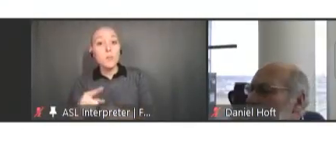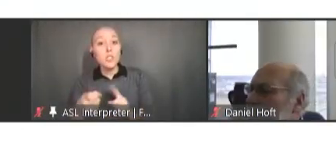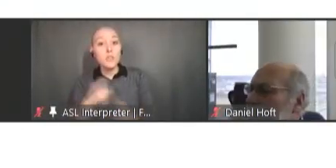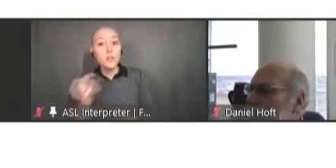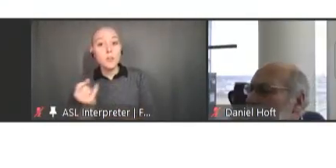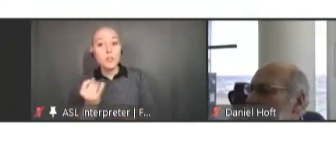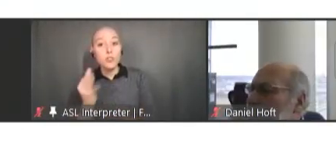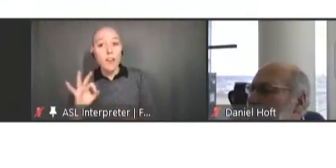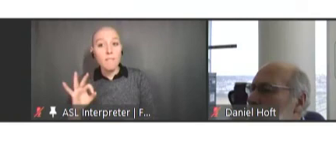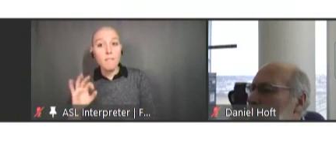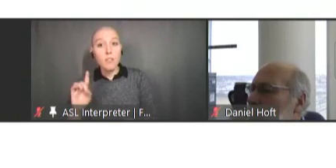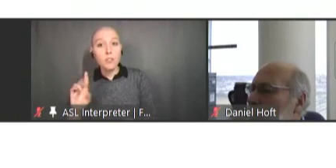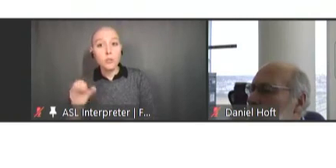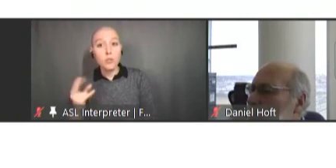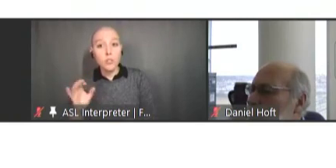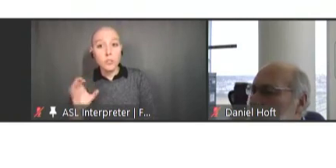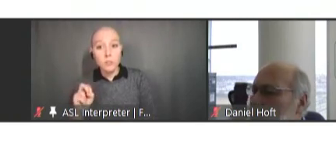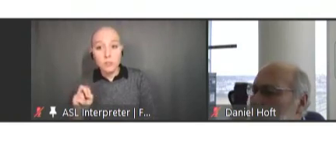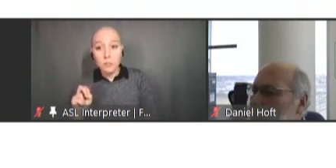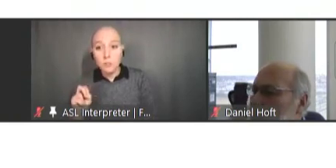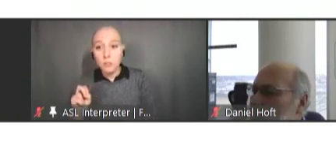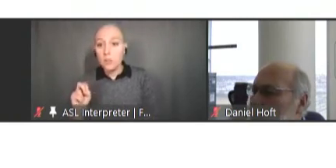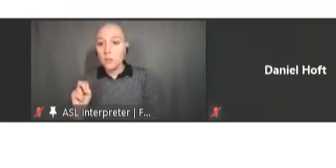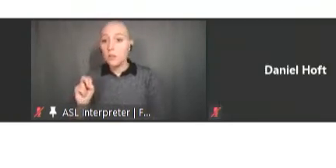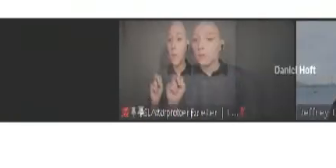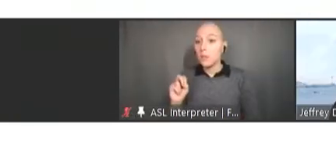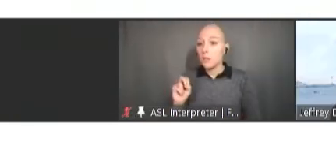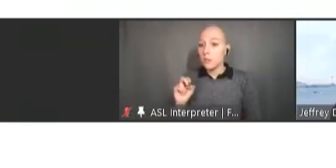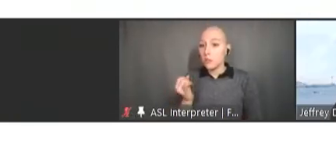Jeffrey Duchin: Good morning, and thank you for those amazing summaries of this